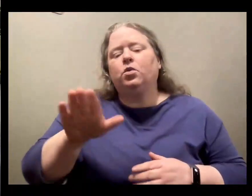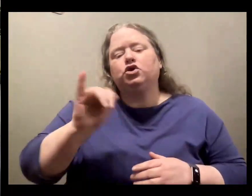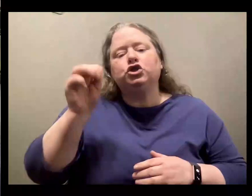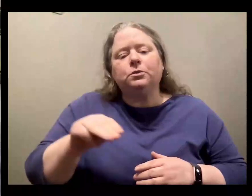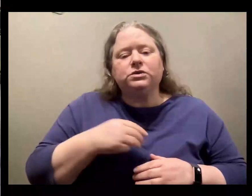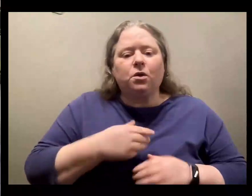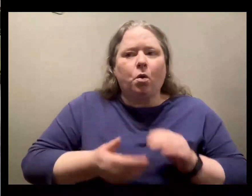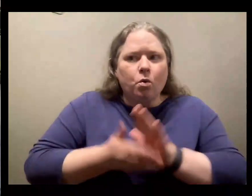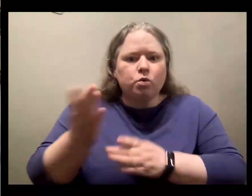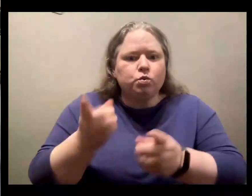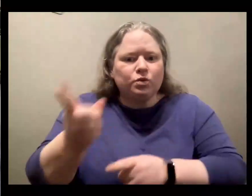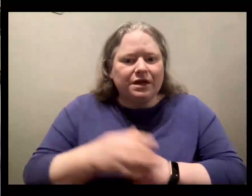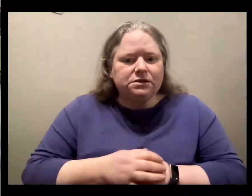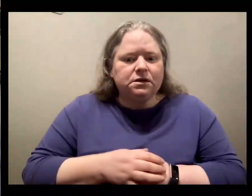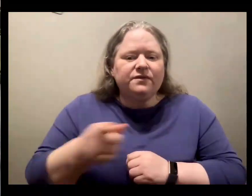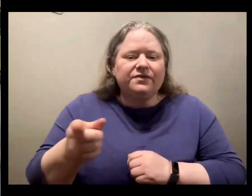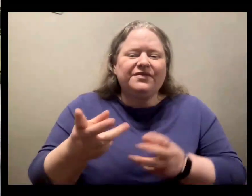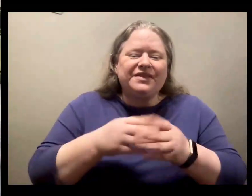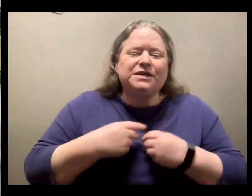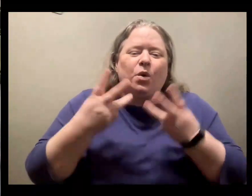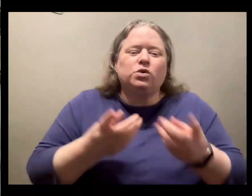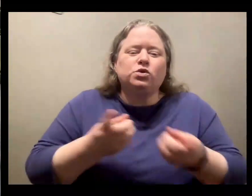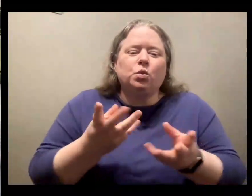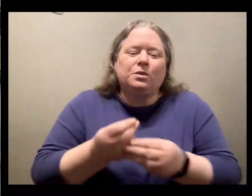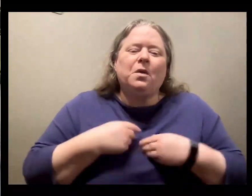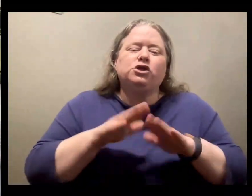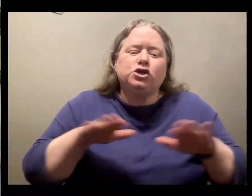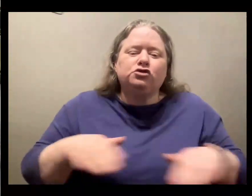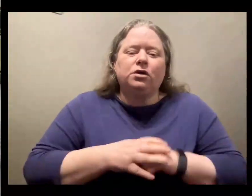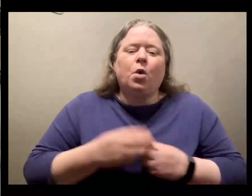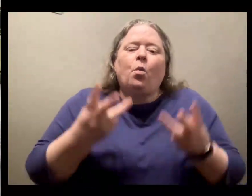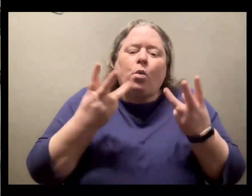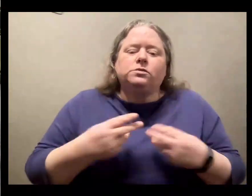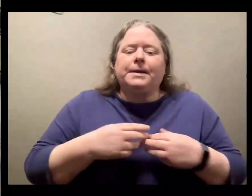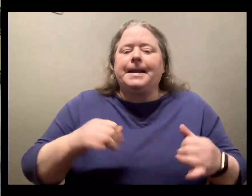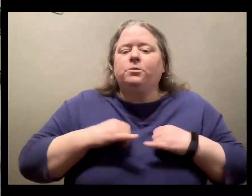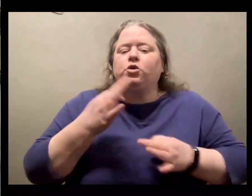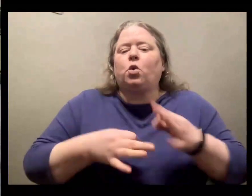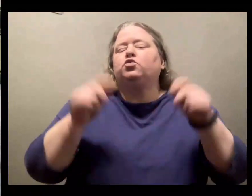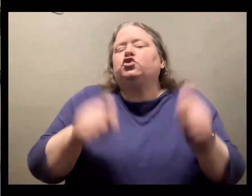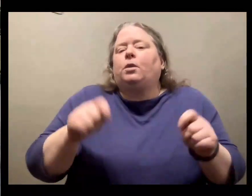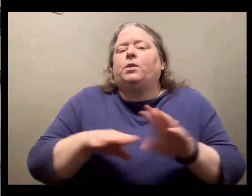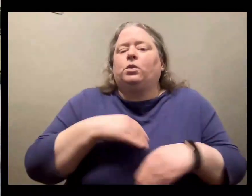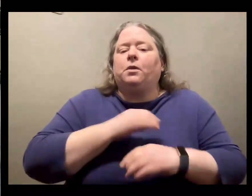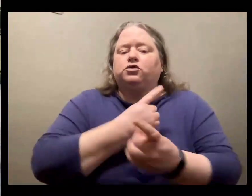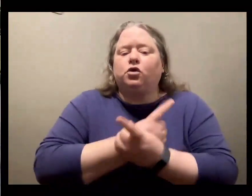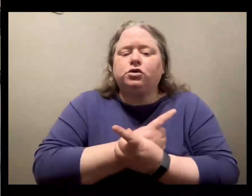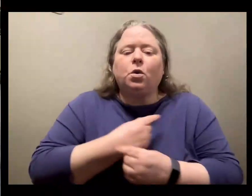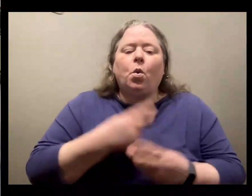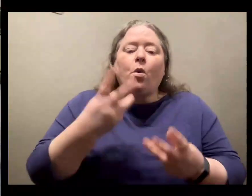Poor Jim would have to go and do that. They're the things I want to do with my kids. I want to be able to go shopping with my daughter.